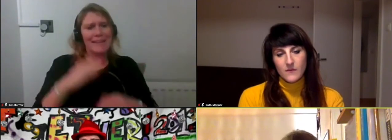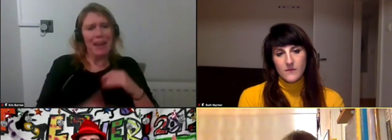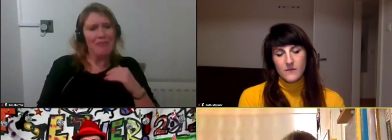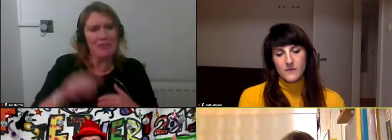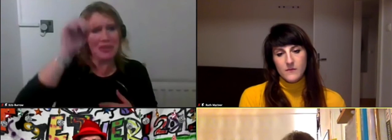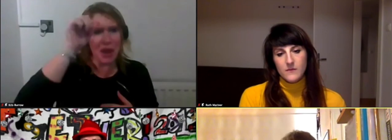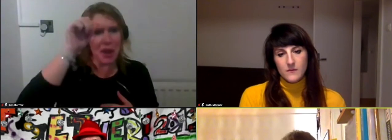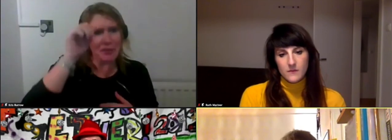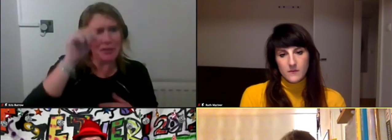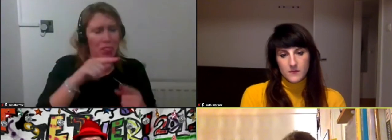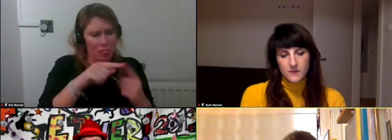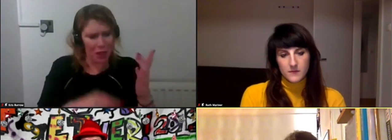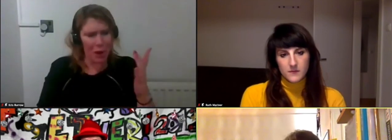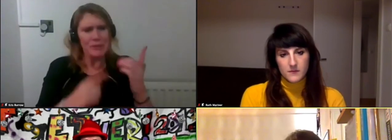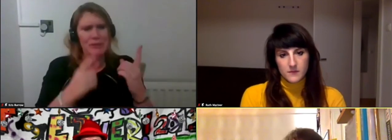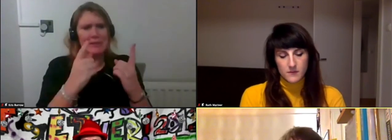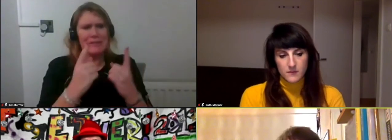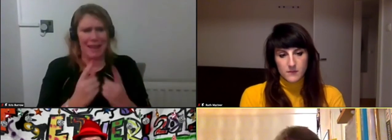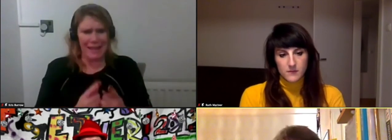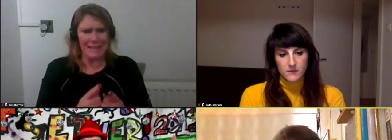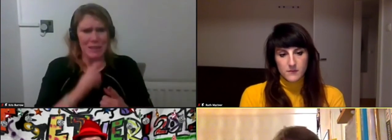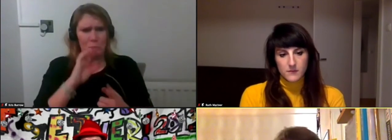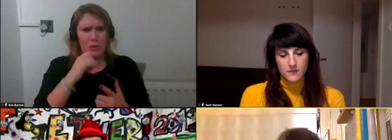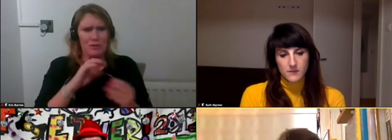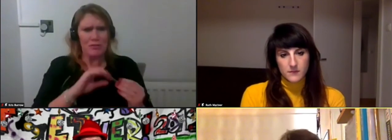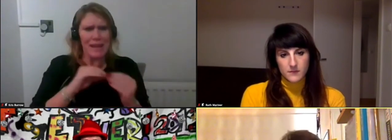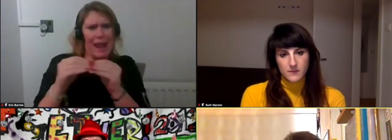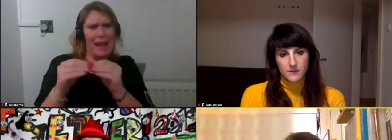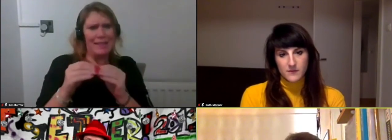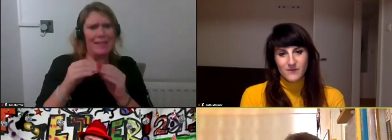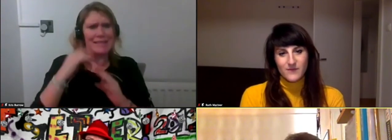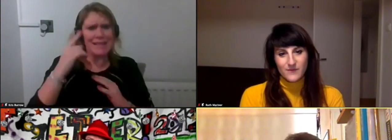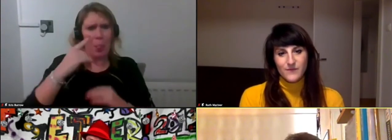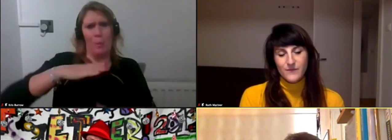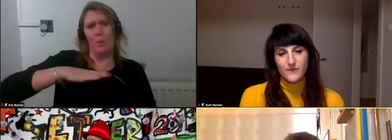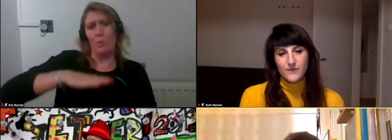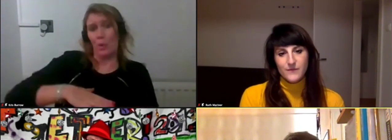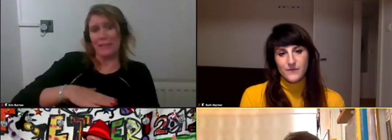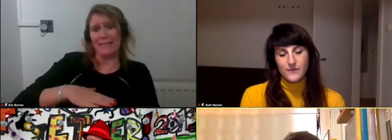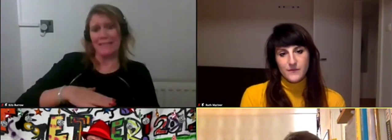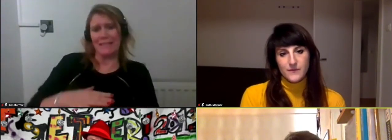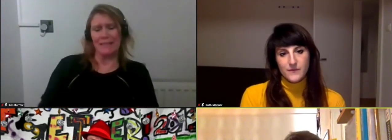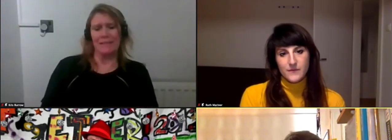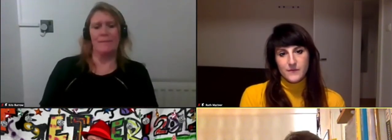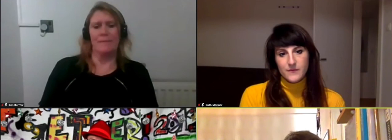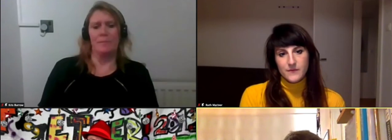slightly bizarre collection of things that I had to hold. Yes, I often listen to